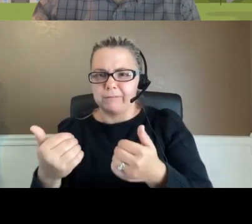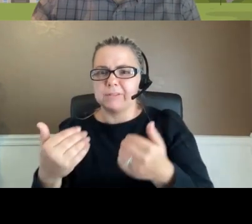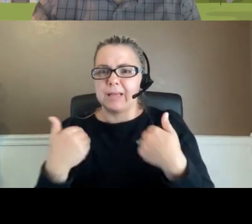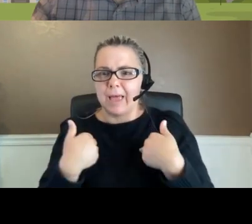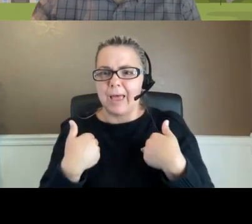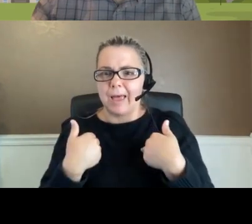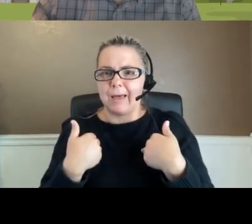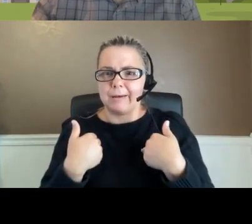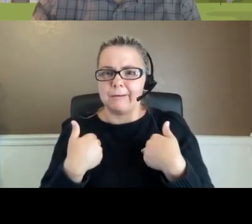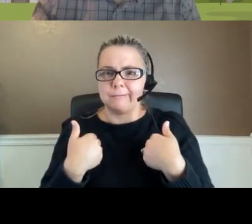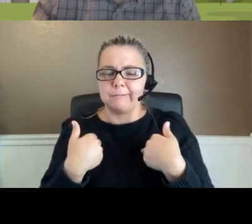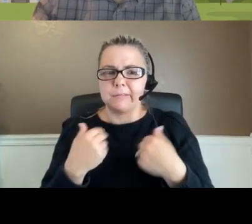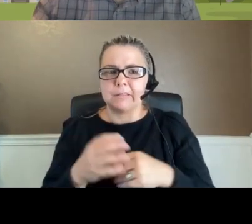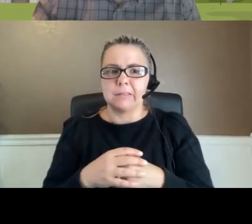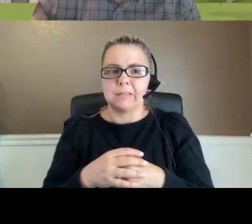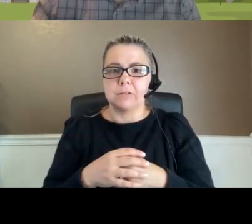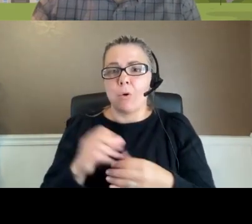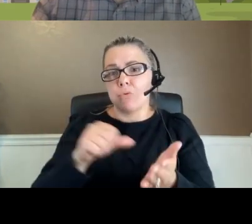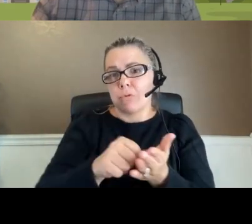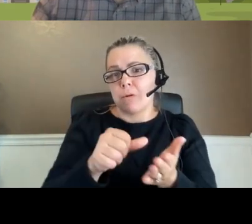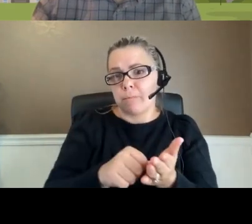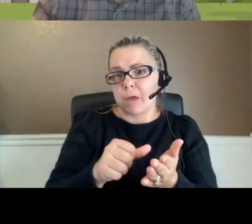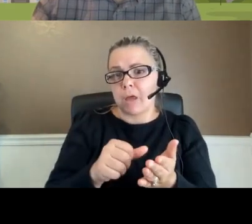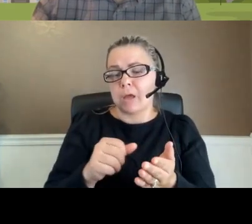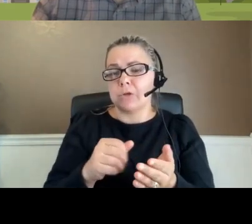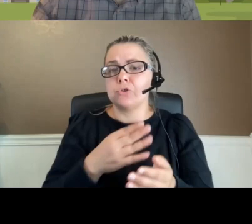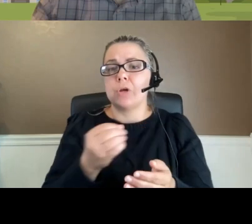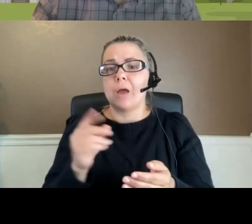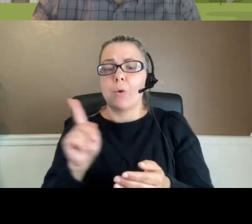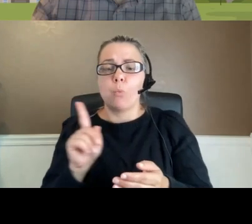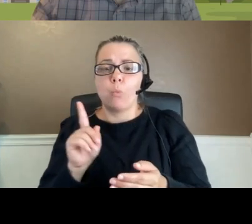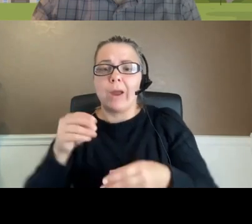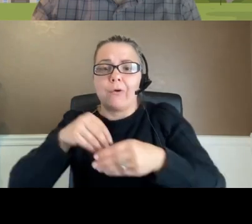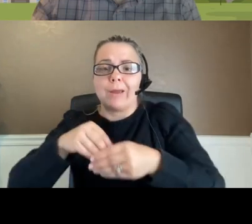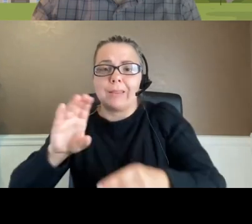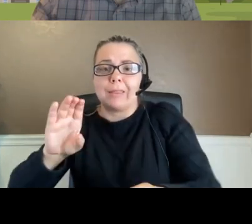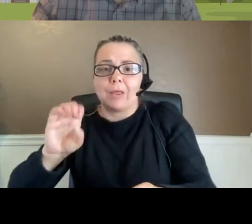you know, where in the page? Another though is where in the code or the HTML of that page?